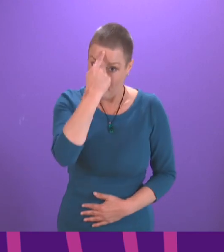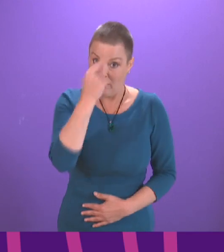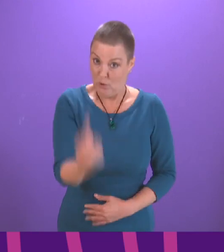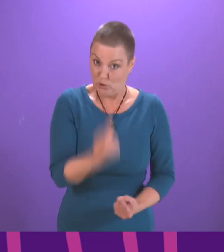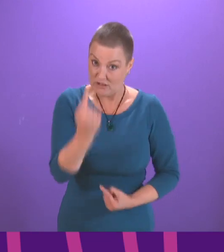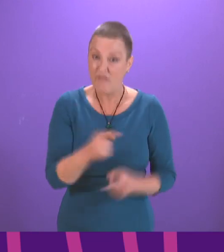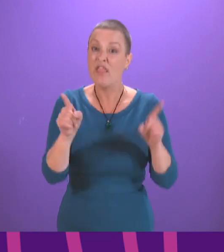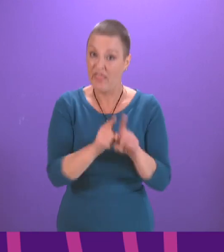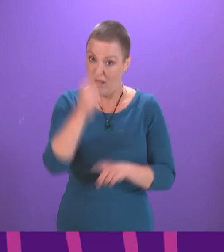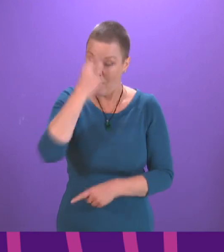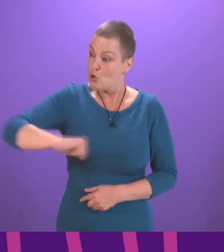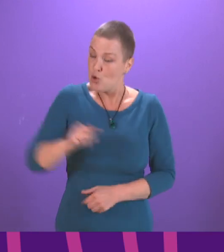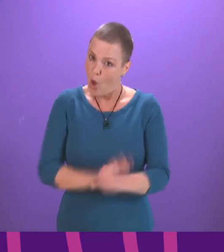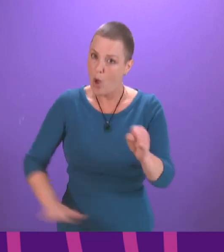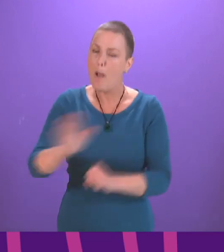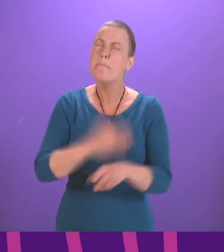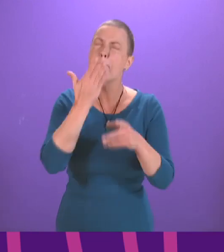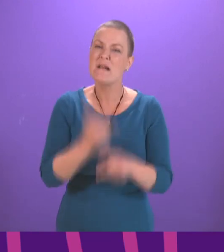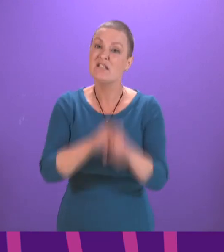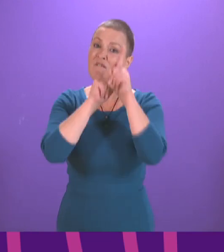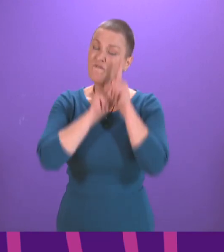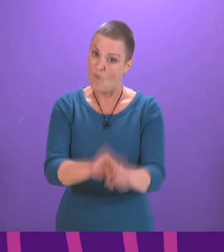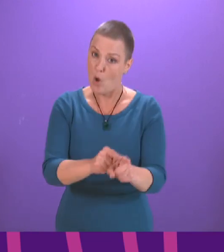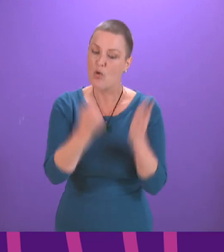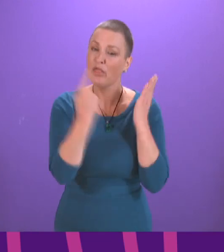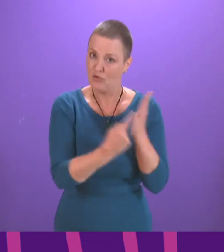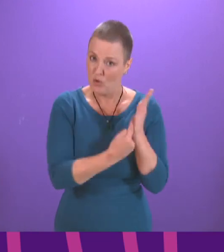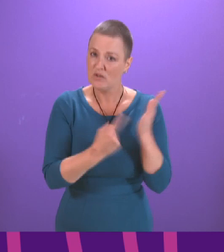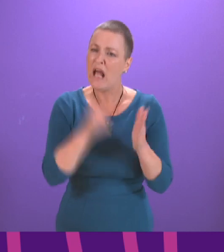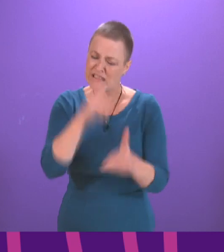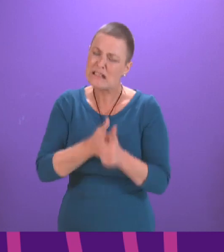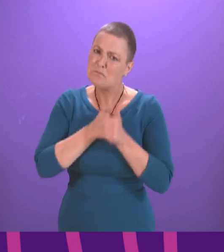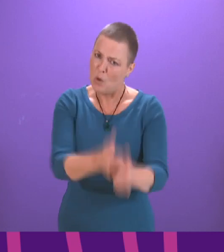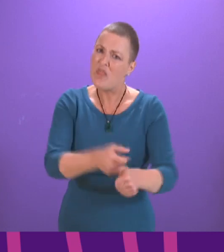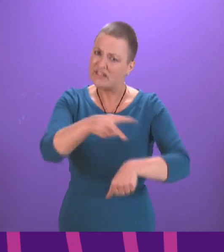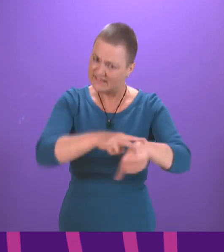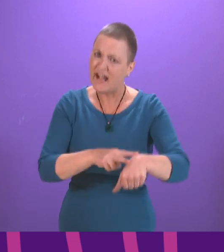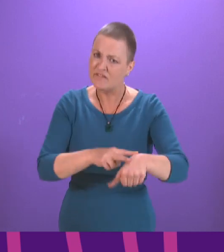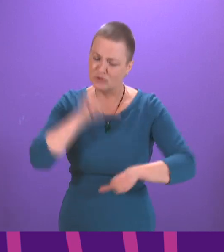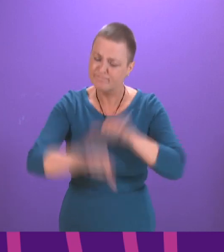the wider country, to abide by all the rules and support their staff fully to do so.